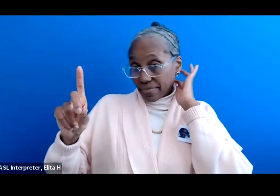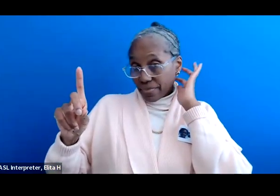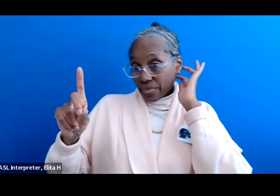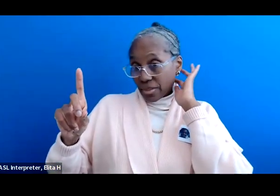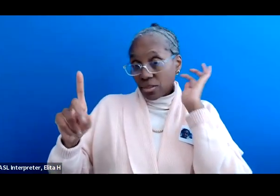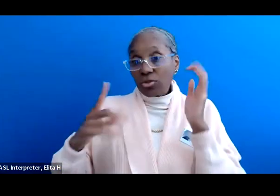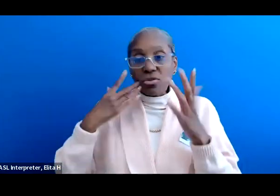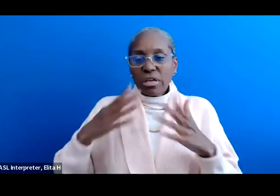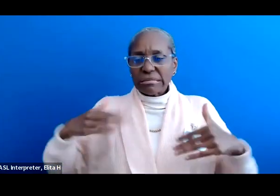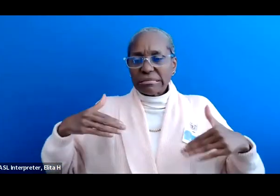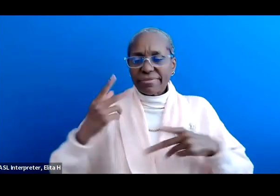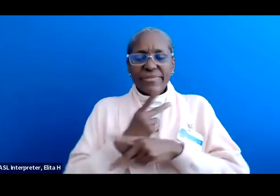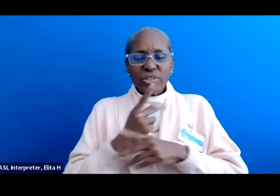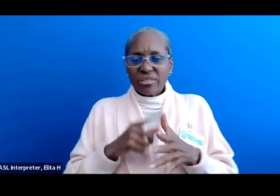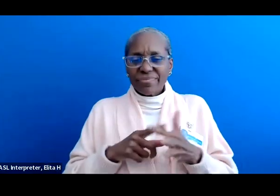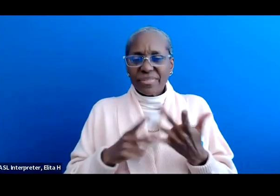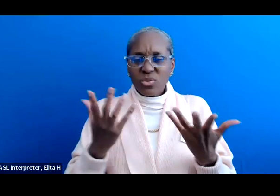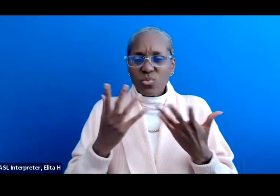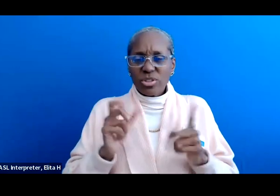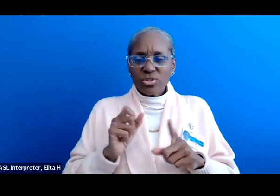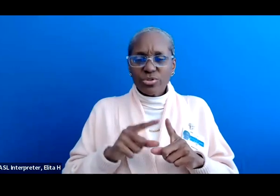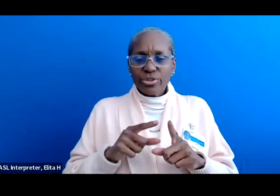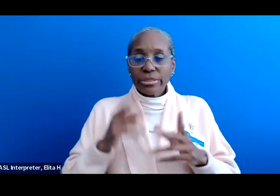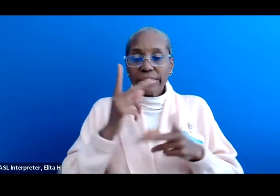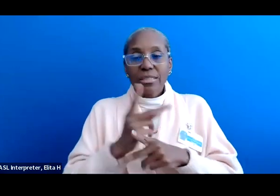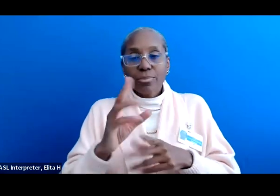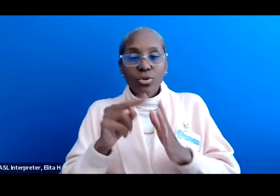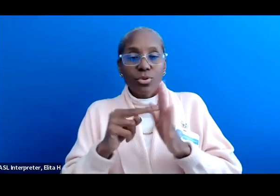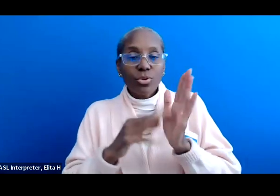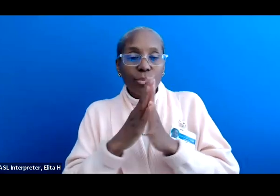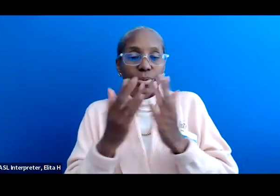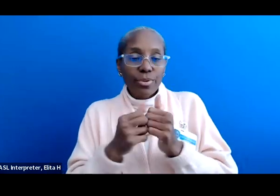trigger is, keep a little notebook with you, Brian, and write down,